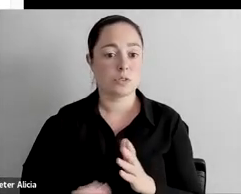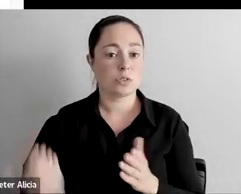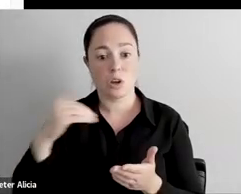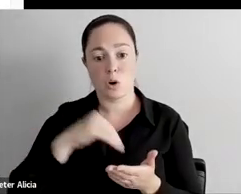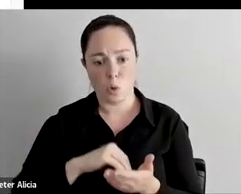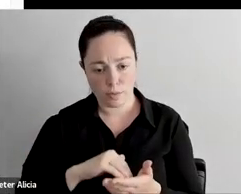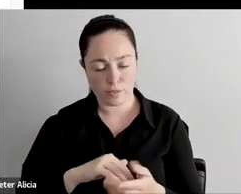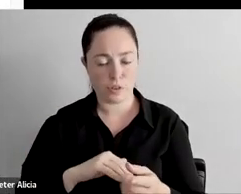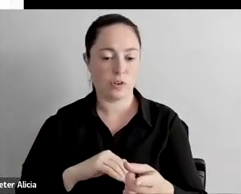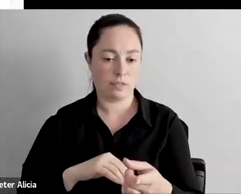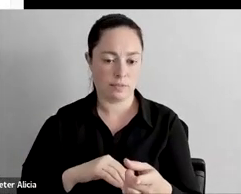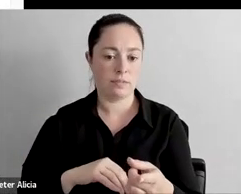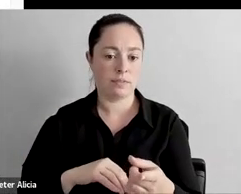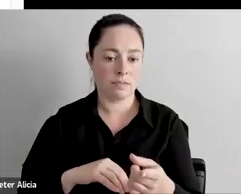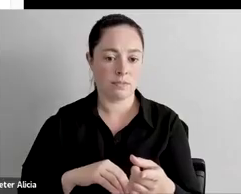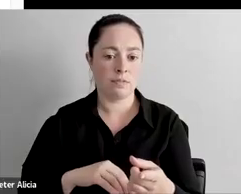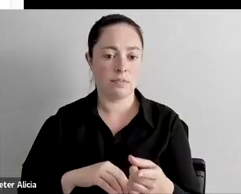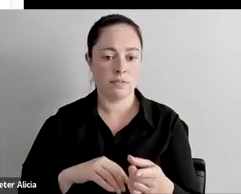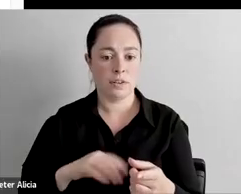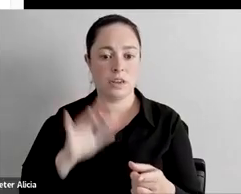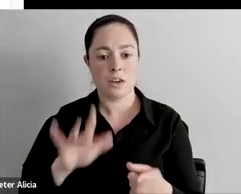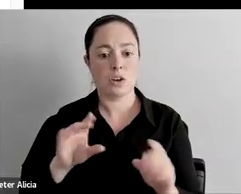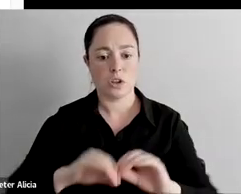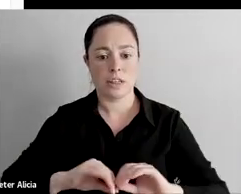selections, there is an option under